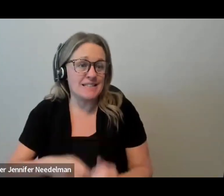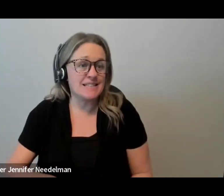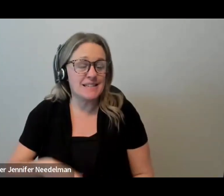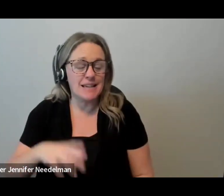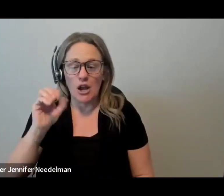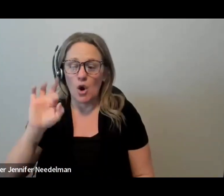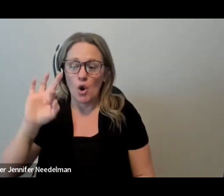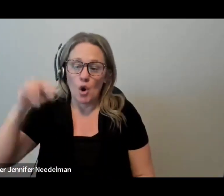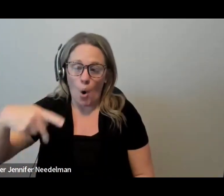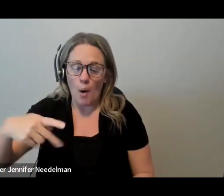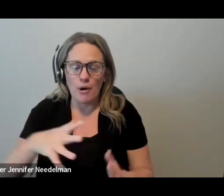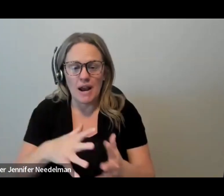And that's doing accessibility.